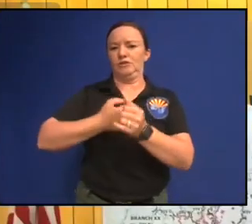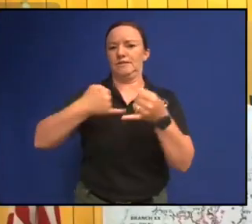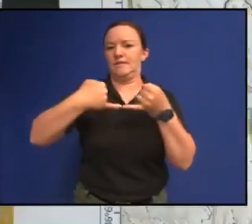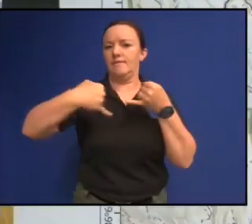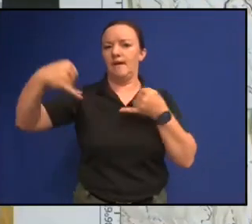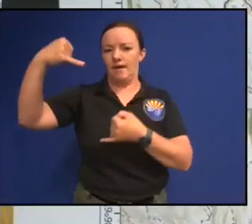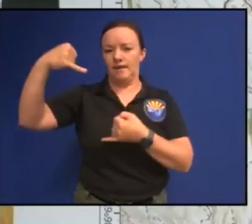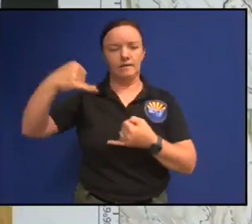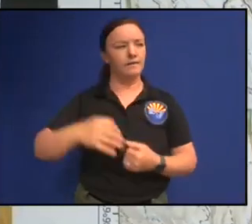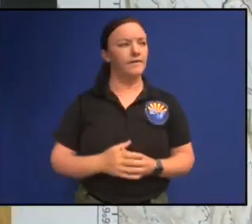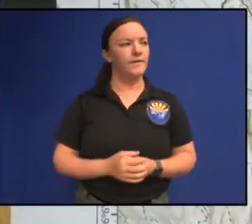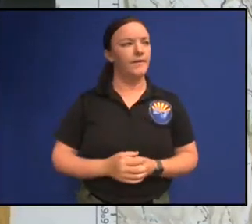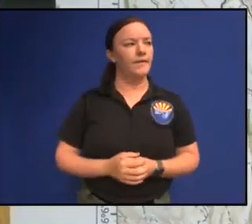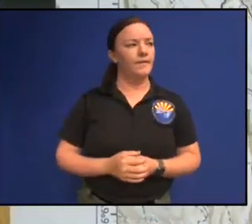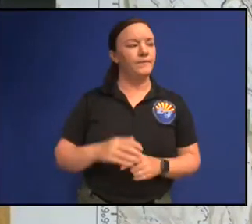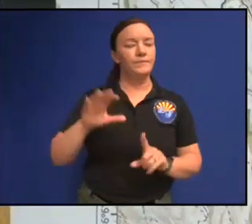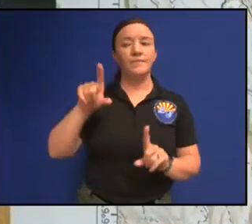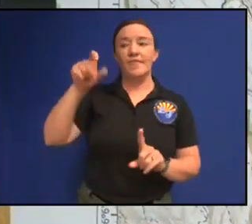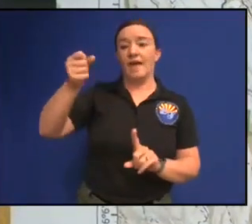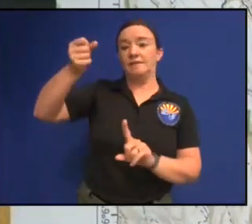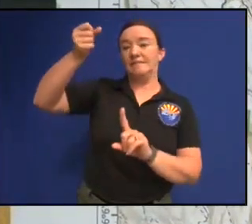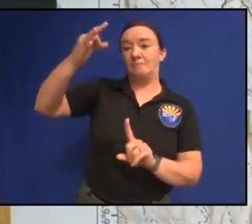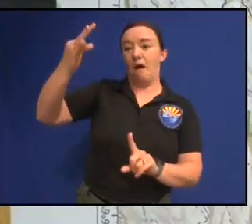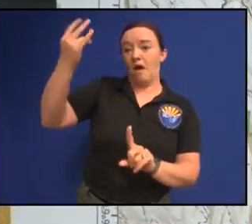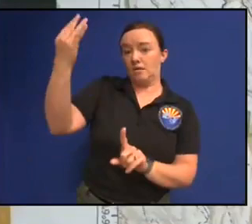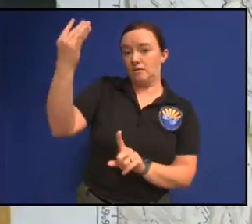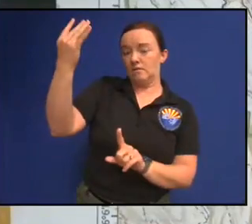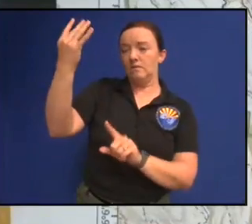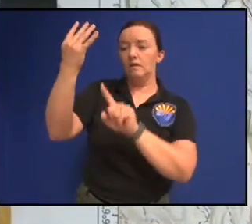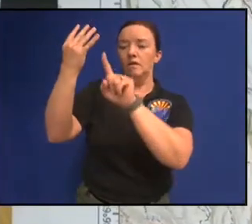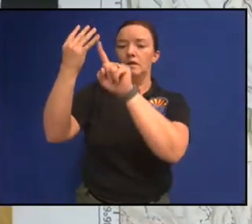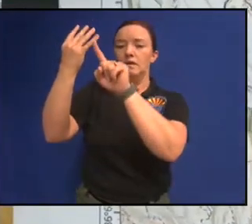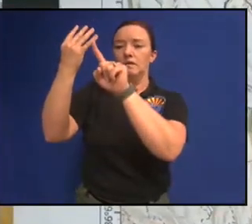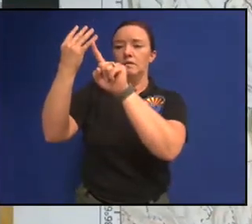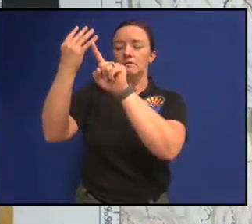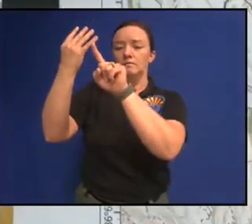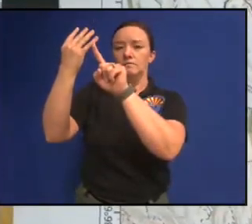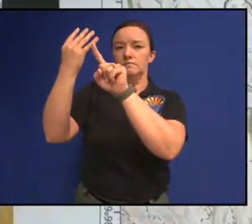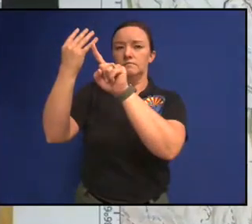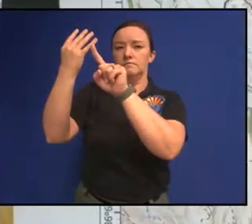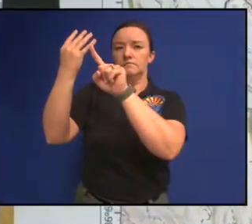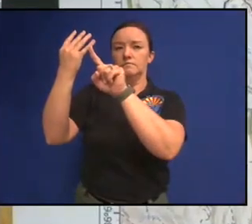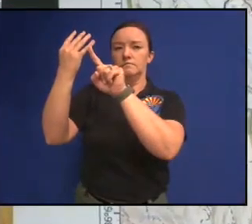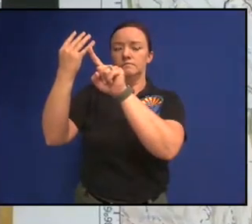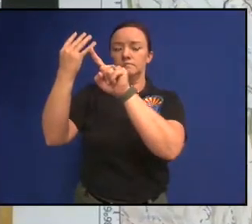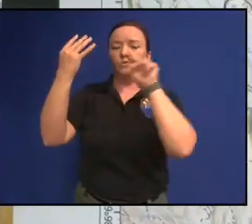TO THE EAST OF RIPLEY POINT, DOWN OVER TO THE WEST AND